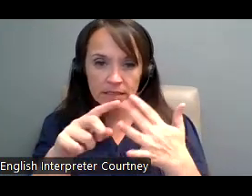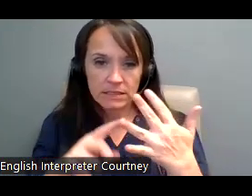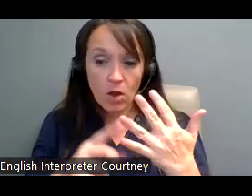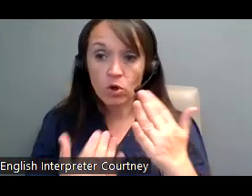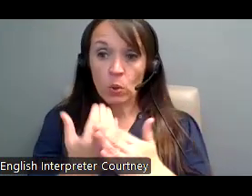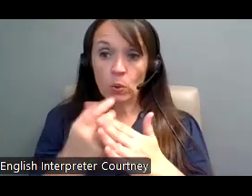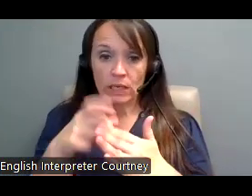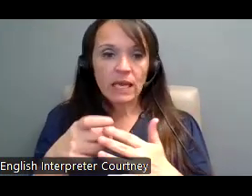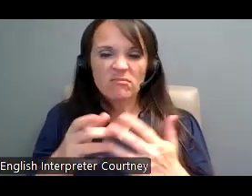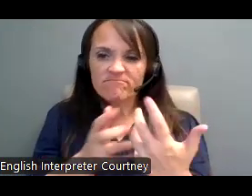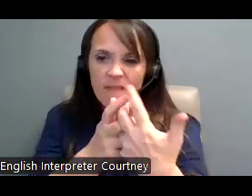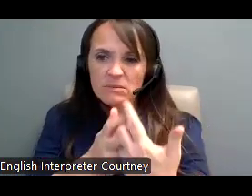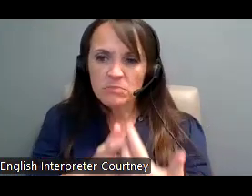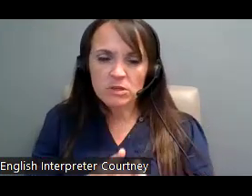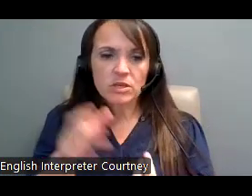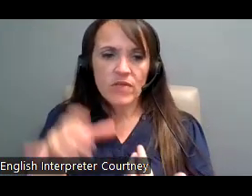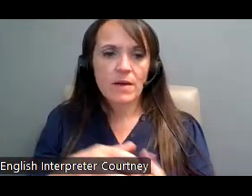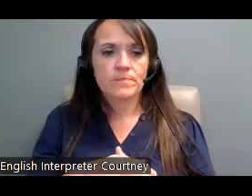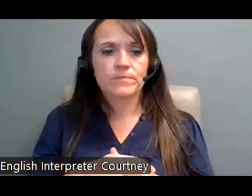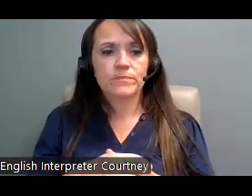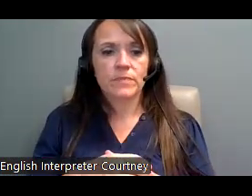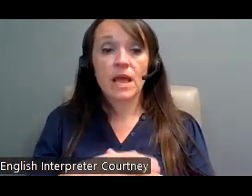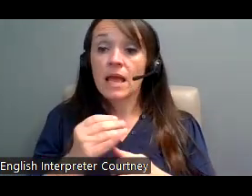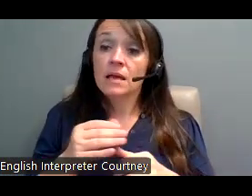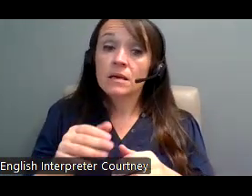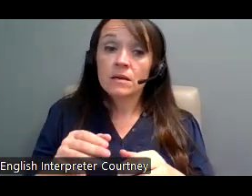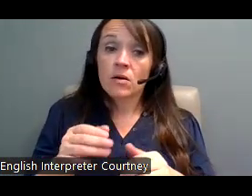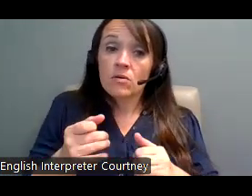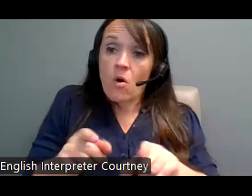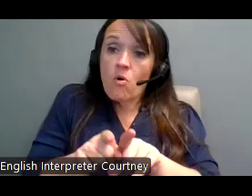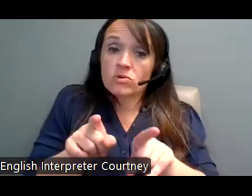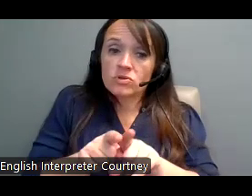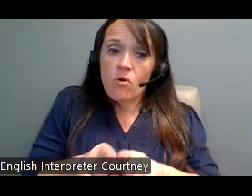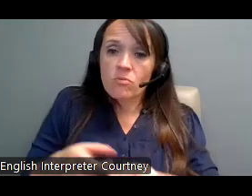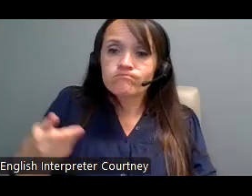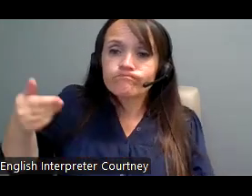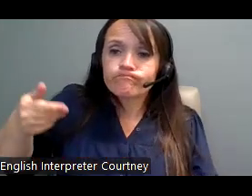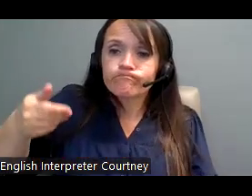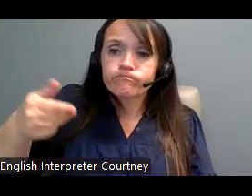or not. The last thing that we really try to do is provide ongoing monitoring so we can ensure